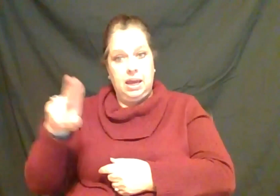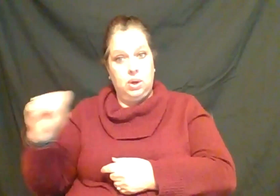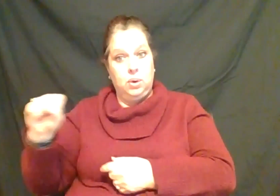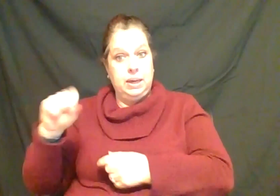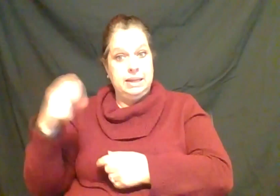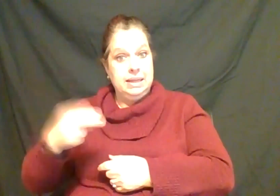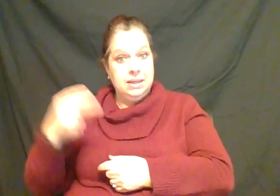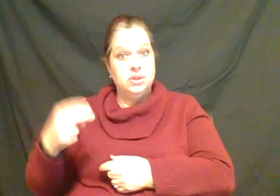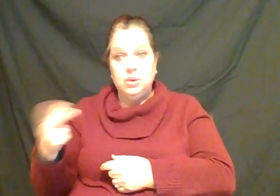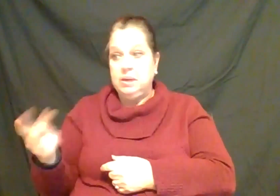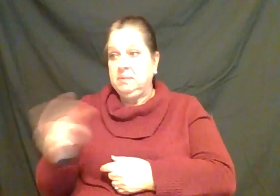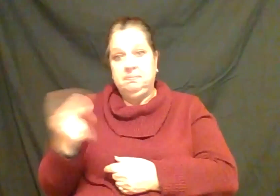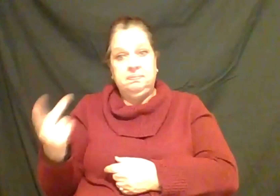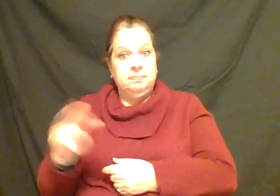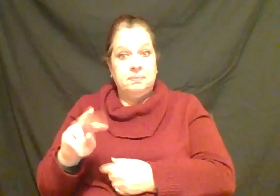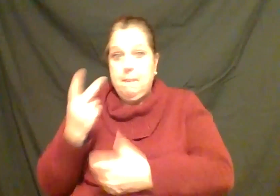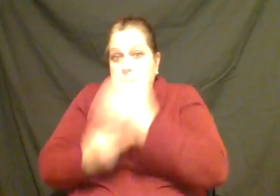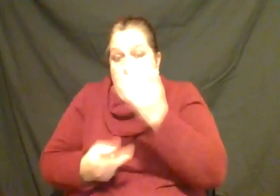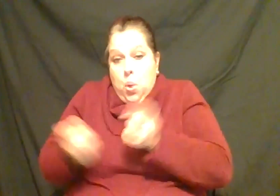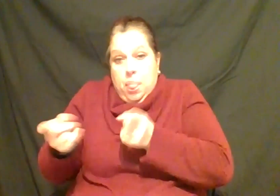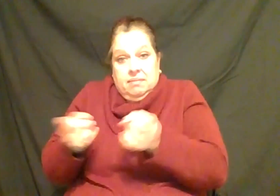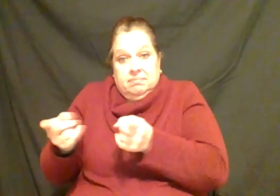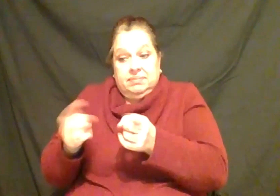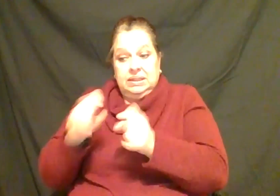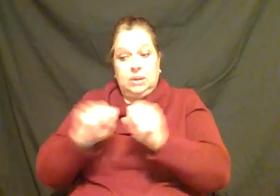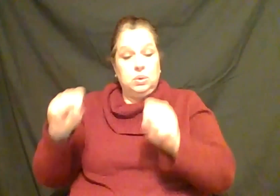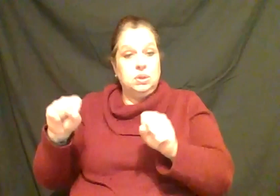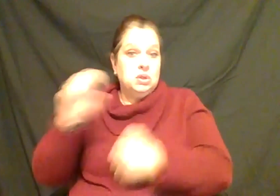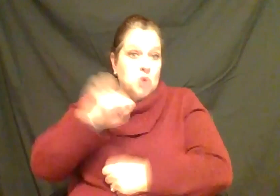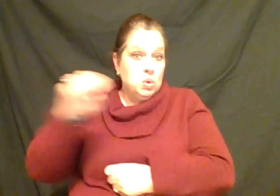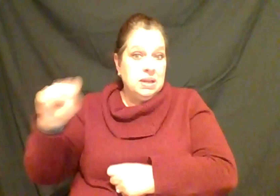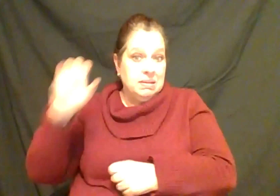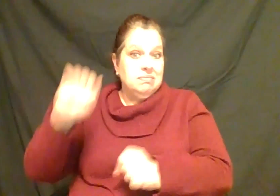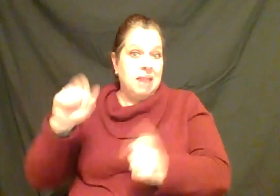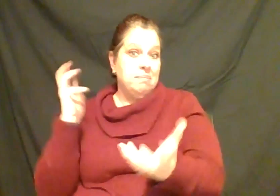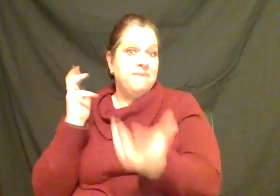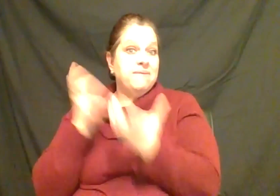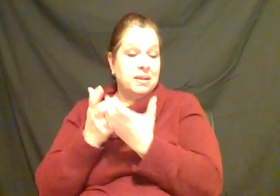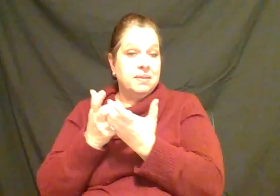but either way both of those social studies courses could be fit into their schedule as an